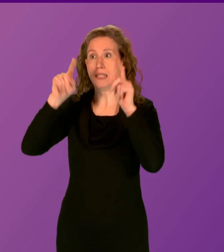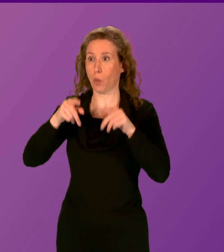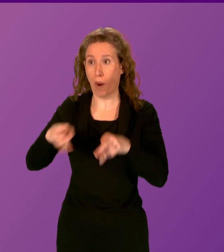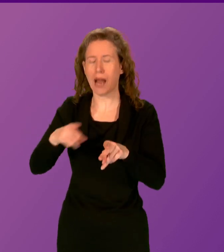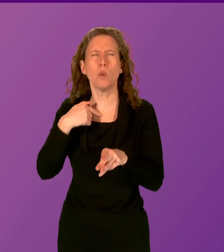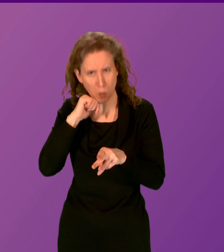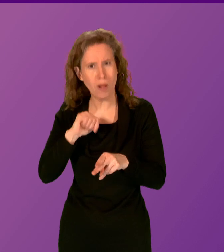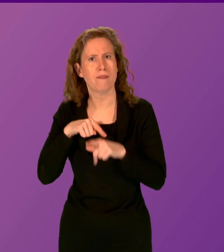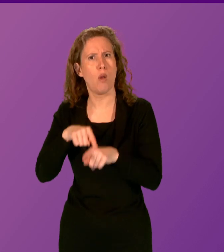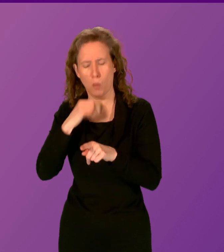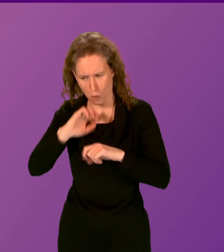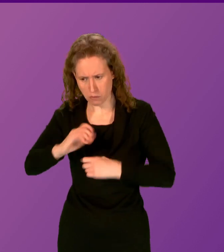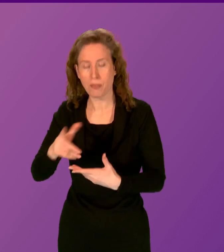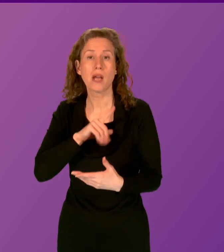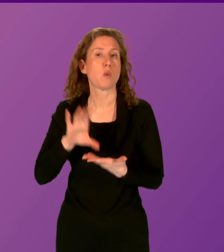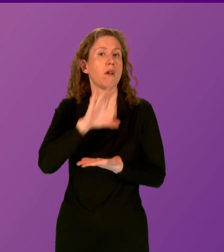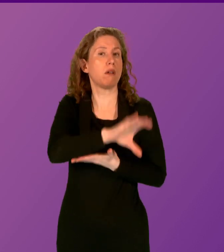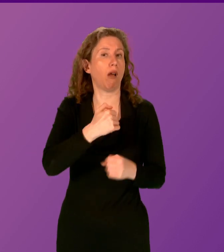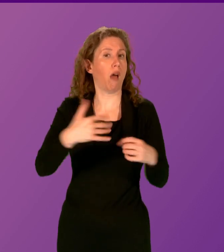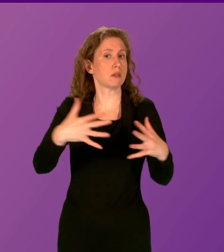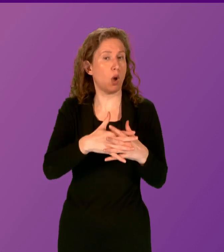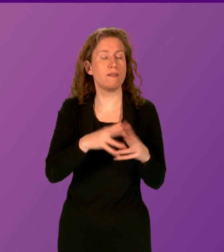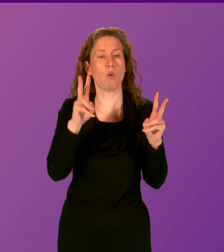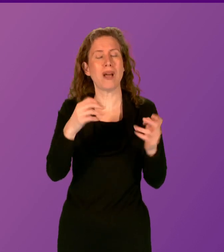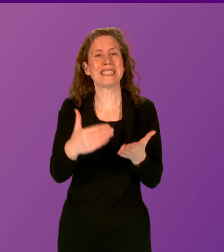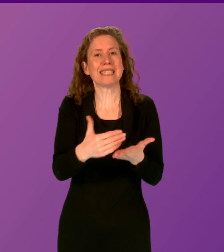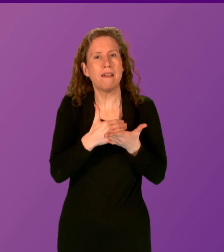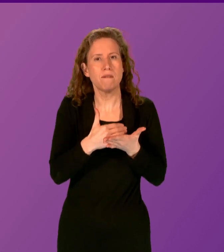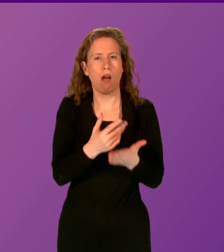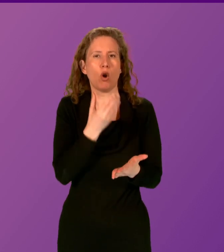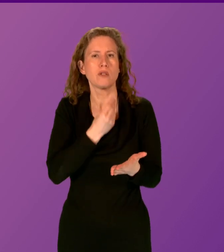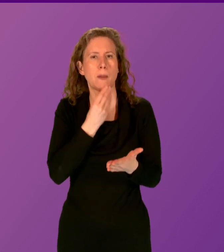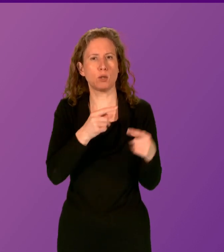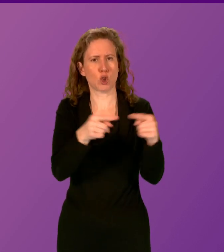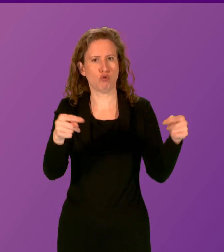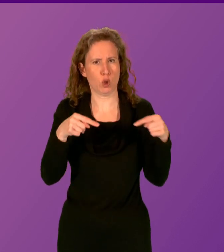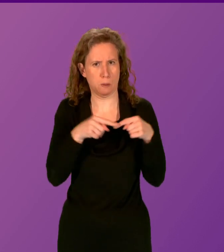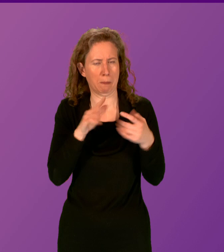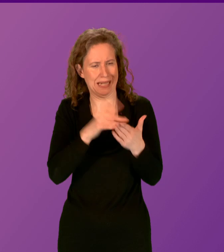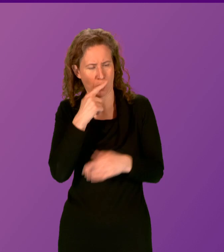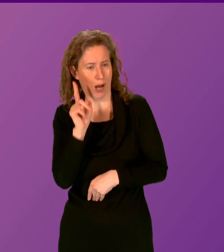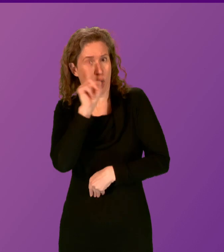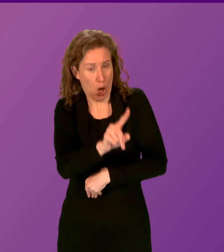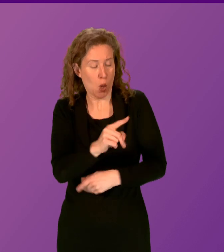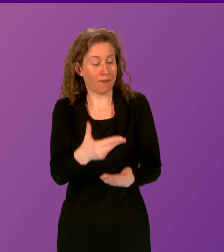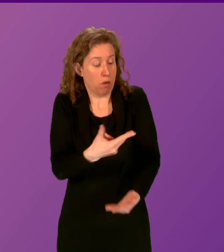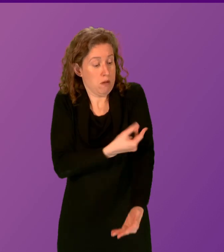That is why we are supporting Glasgow with funding for its safer consumption room and why we support checking facilities for drugs and other interventions.